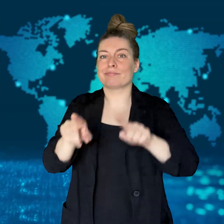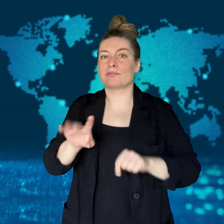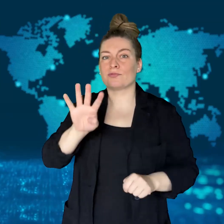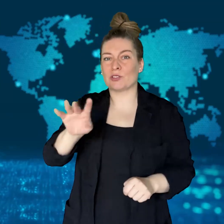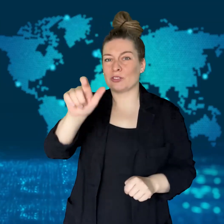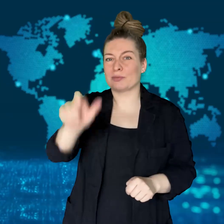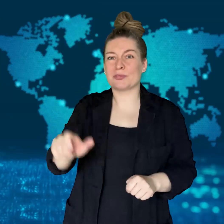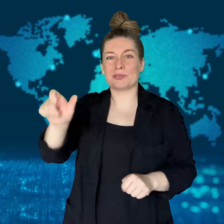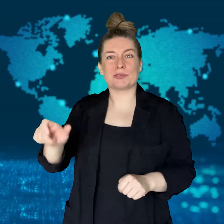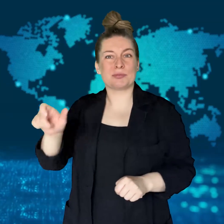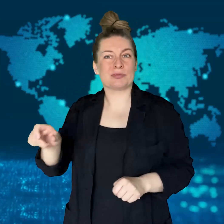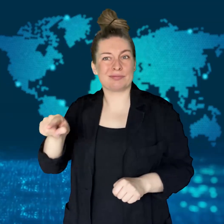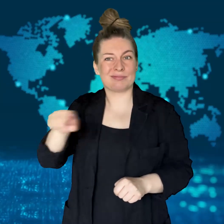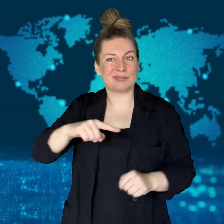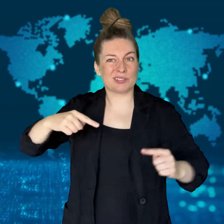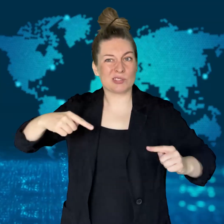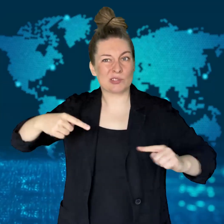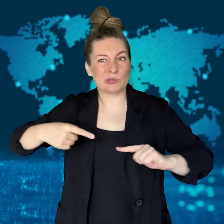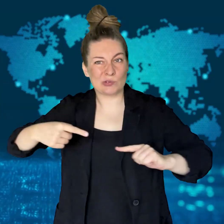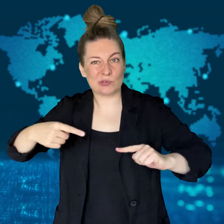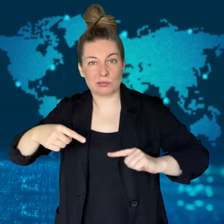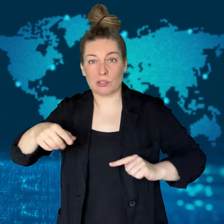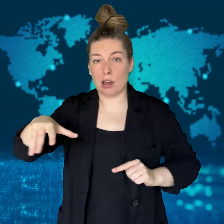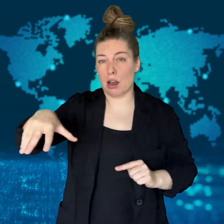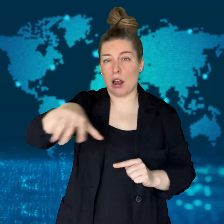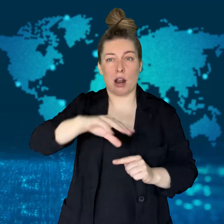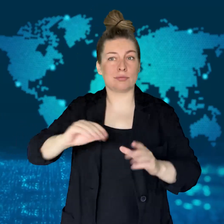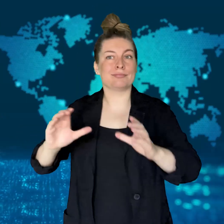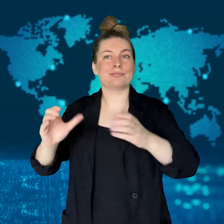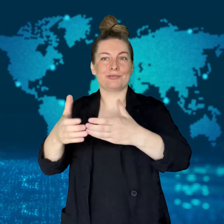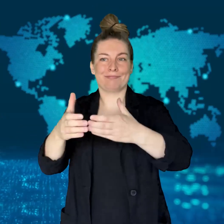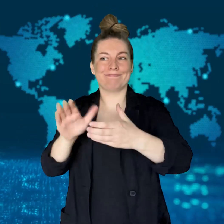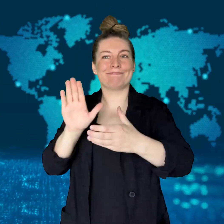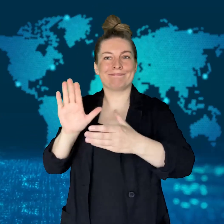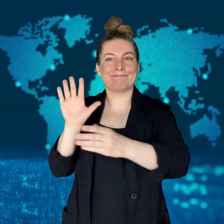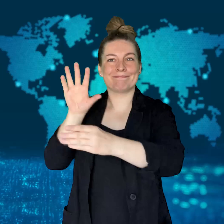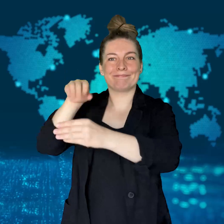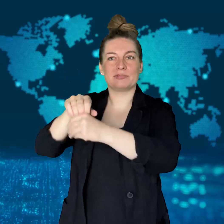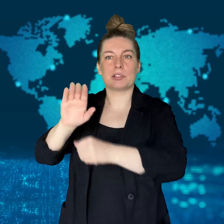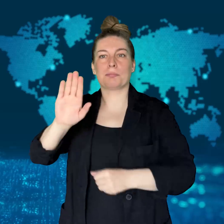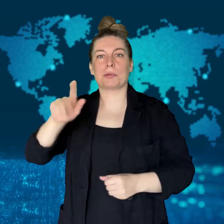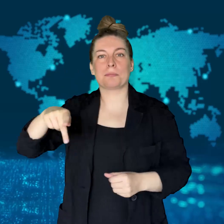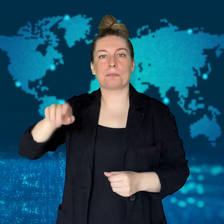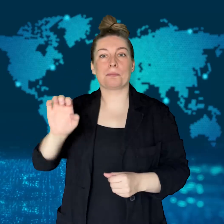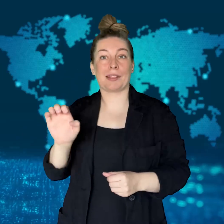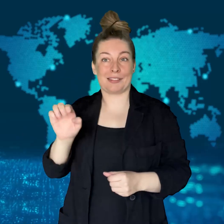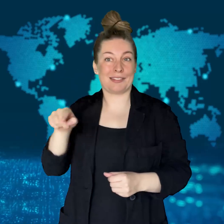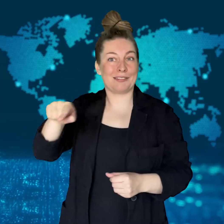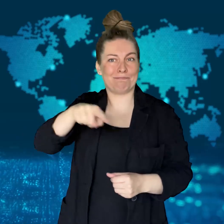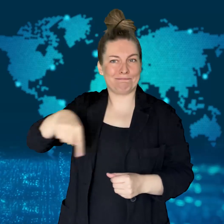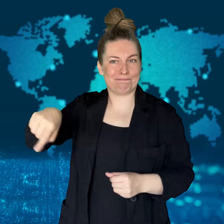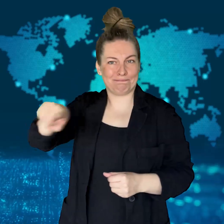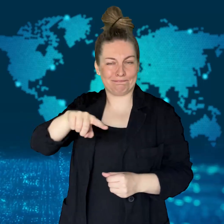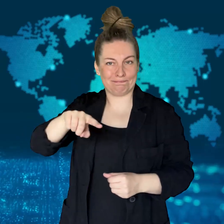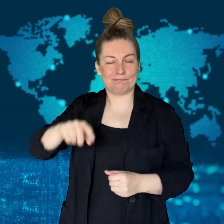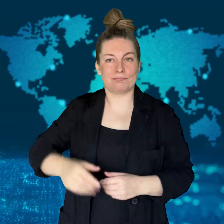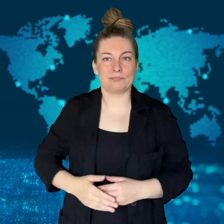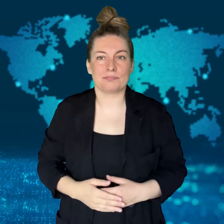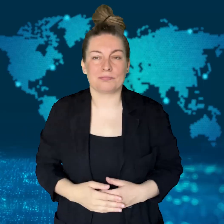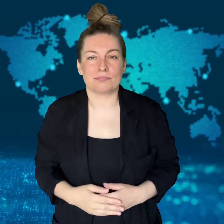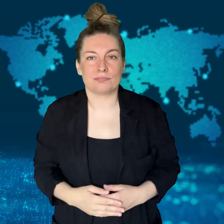Four other people - all members of BPE - were also injured.